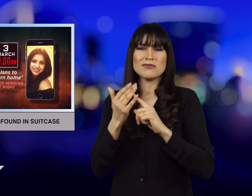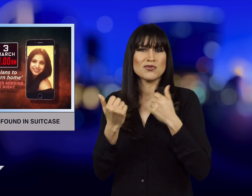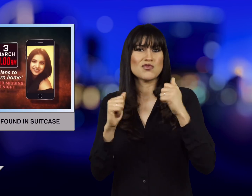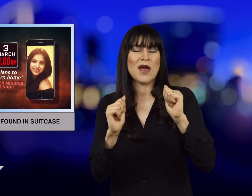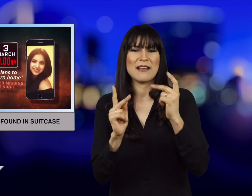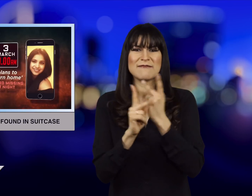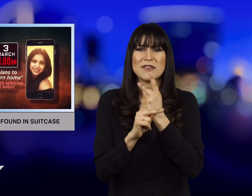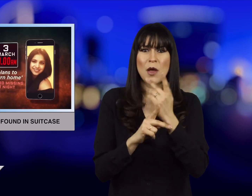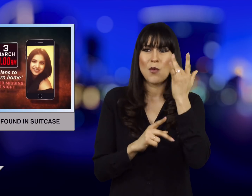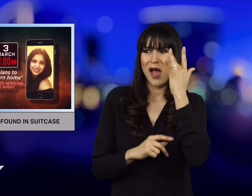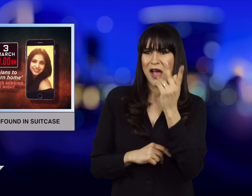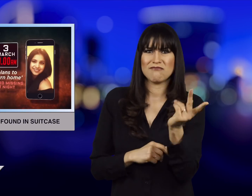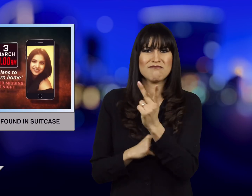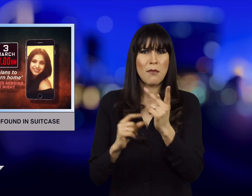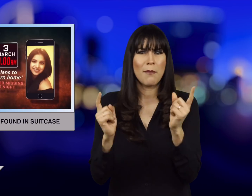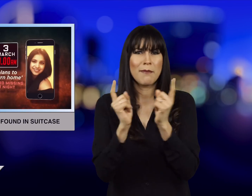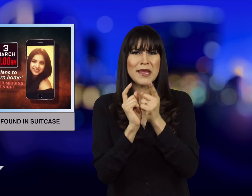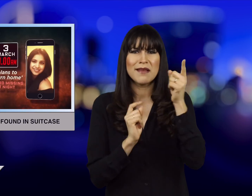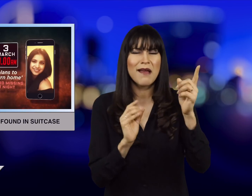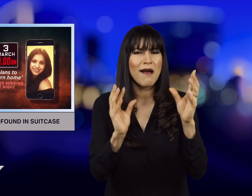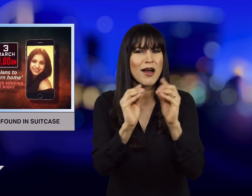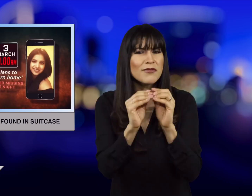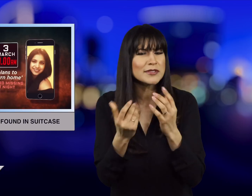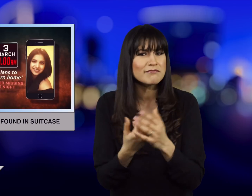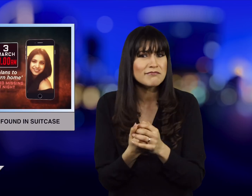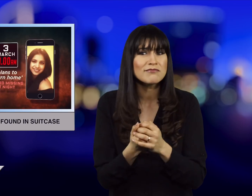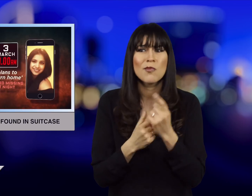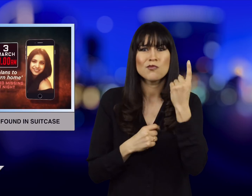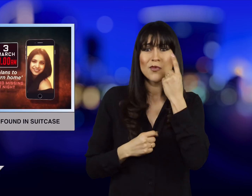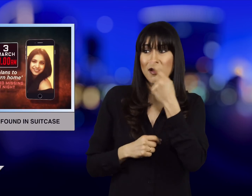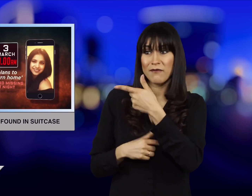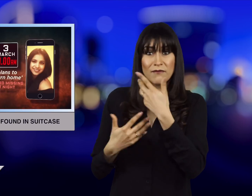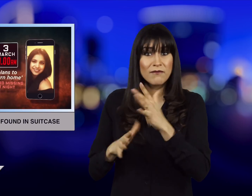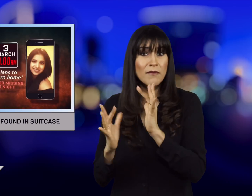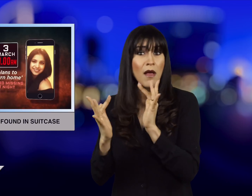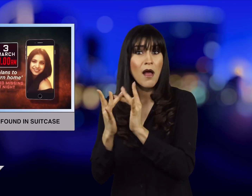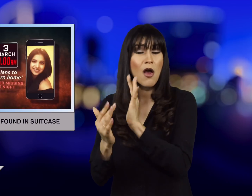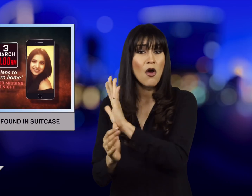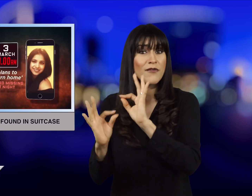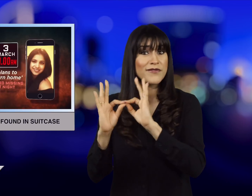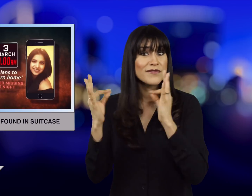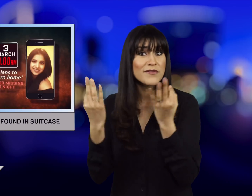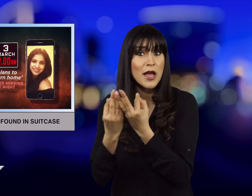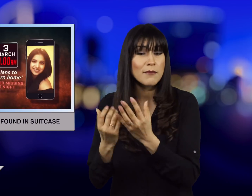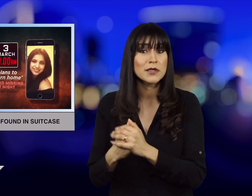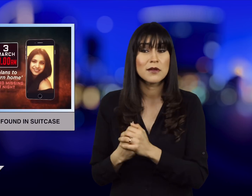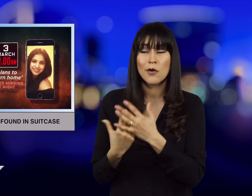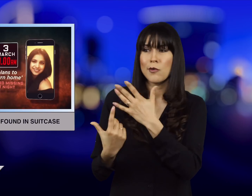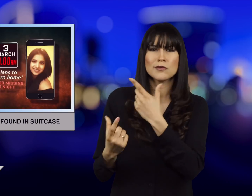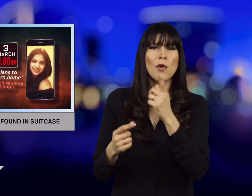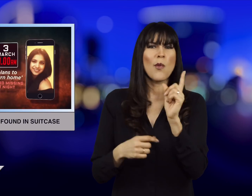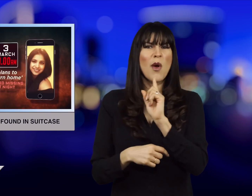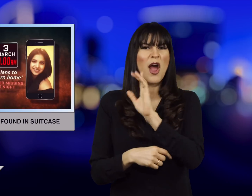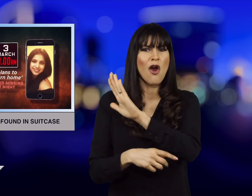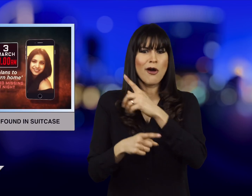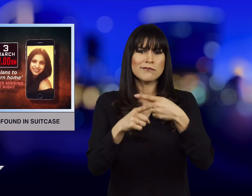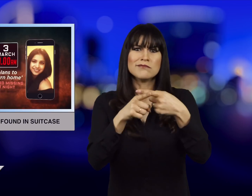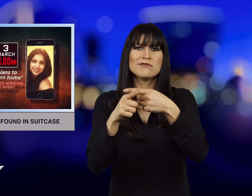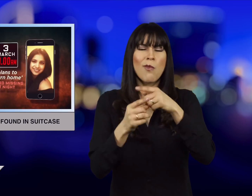Investigators are trying to figure out why Reddy met with her ex-boyfriend following the conference, what happened in the hours after she last contacted her family and where